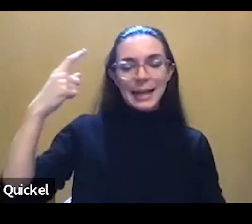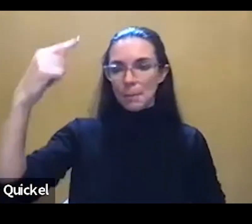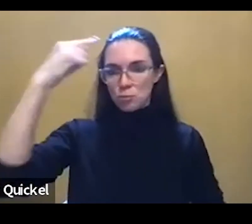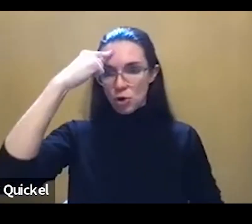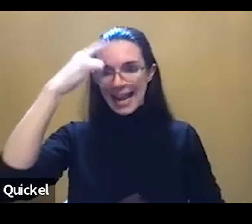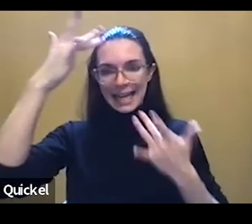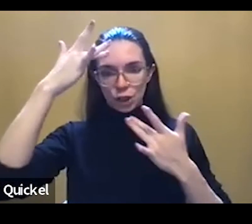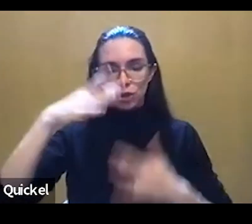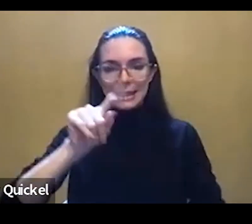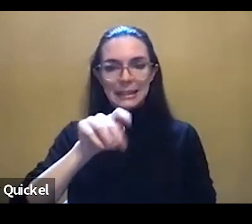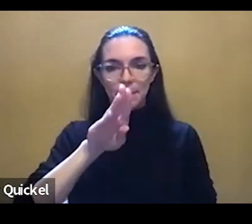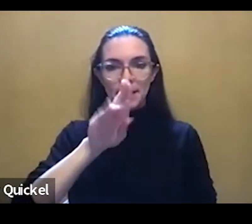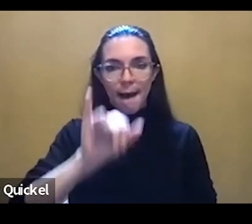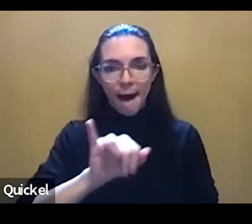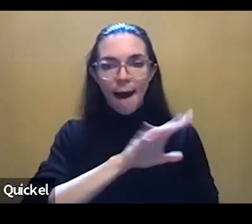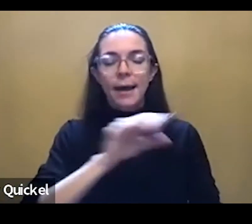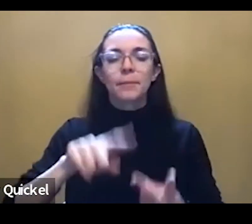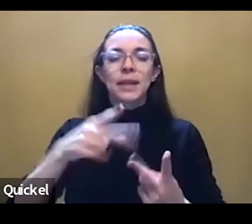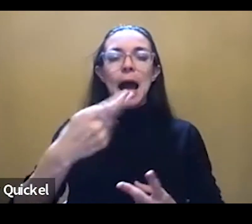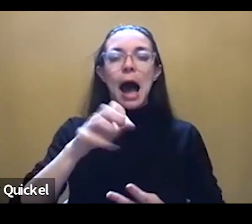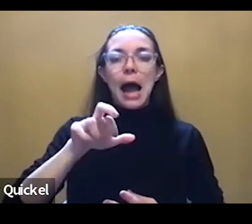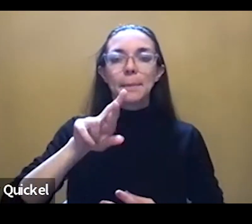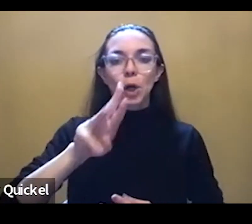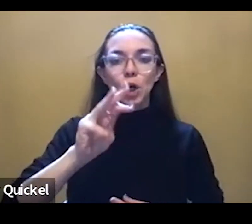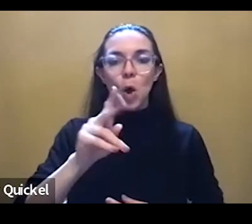injury and some of them being hypermobility disabilities and things like